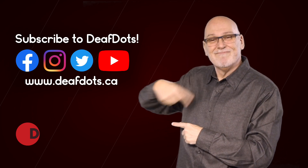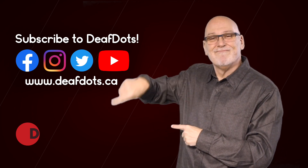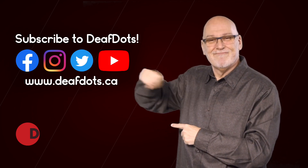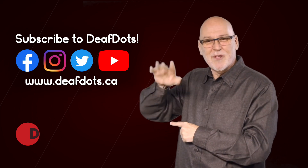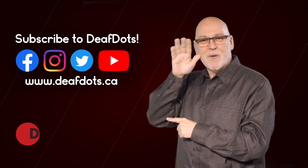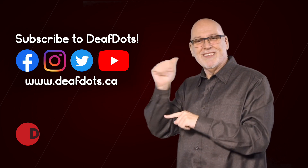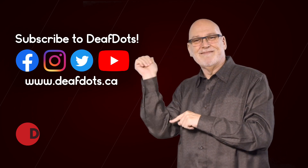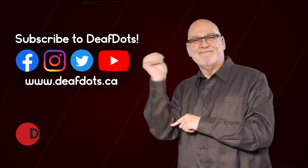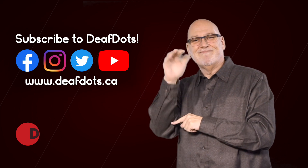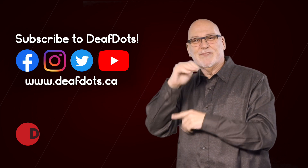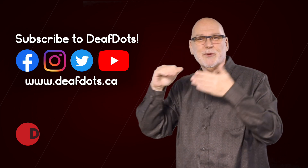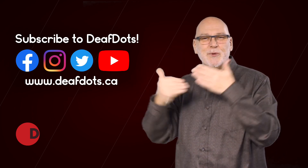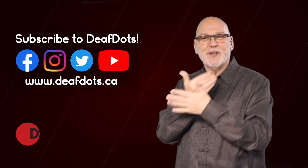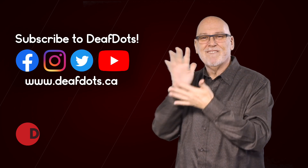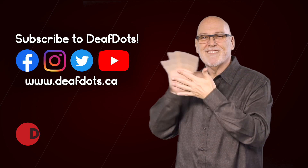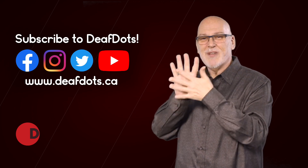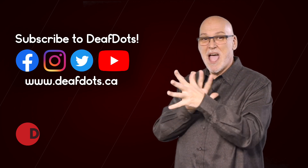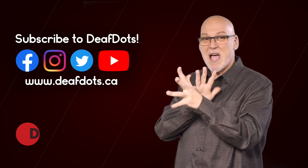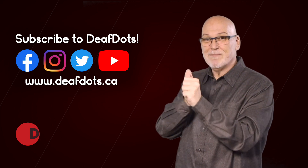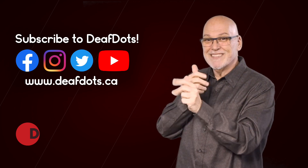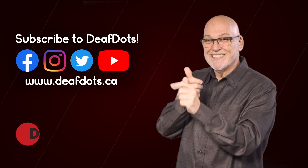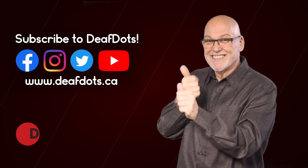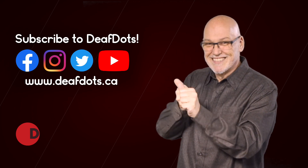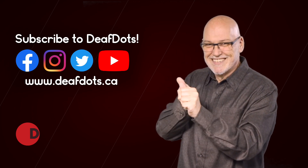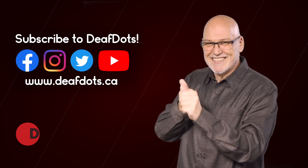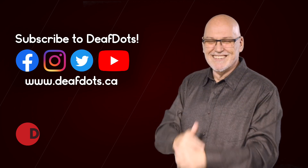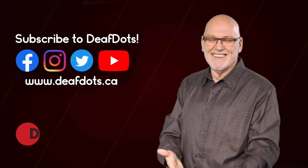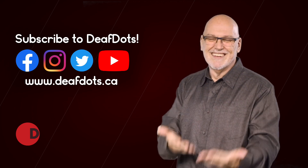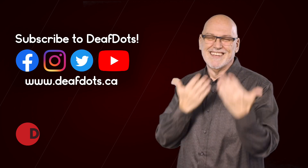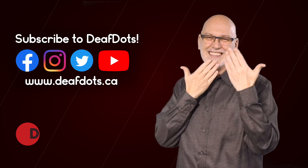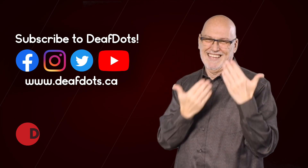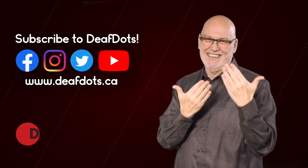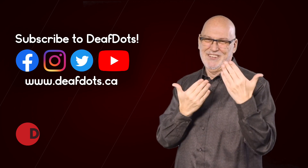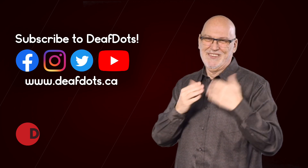DeafDots to get new video updates!